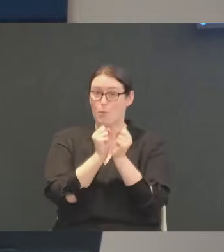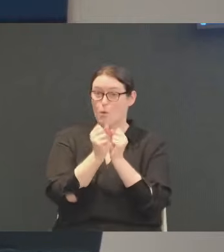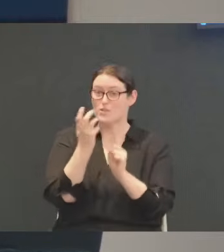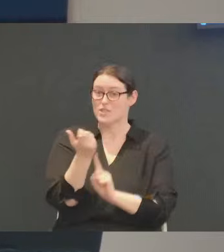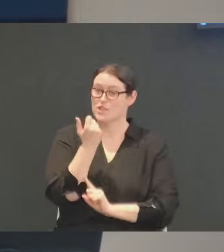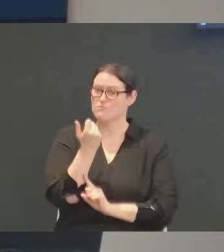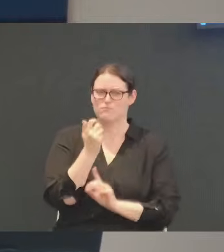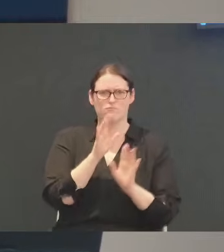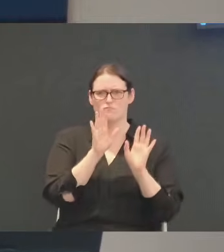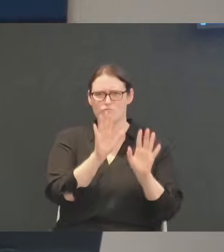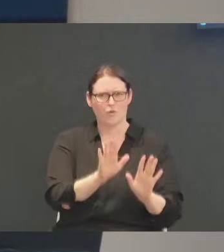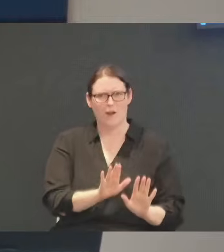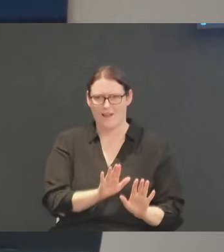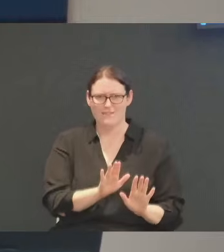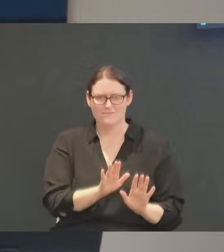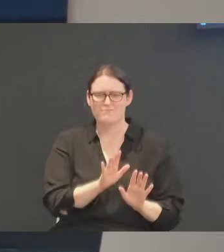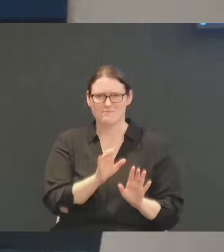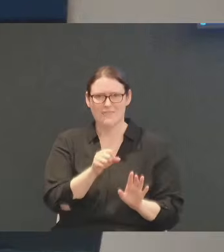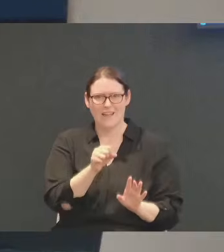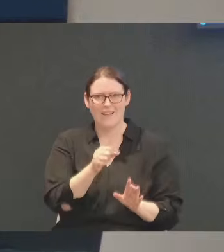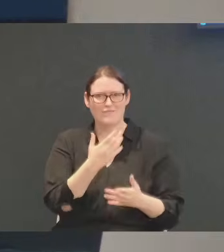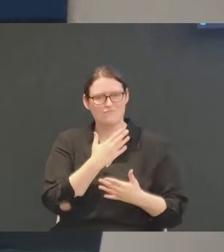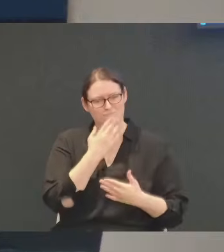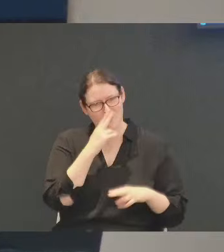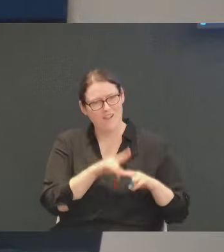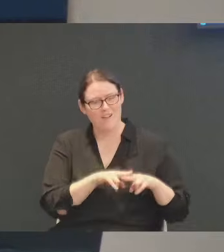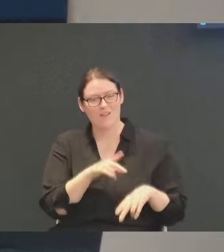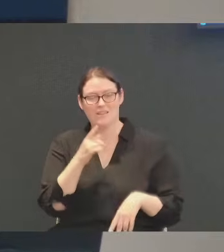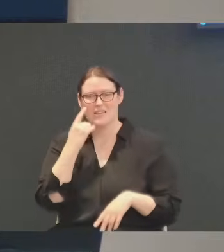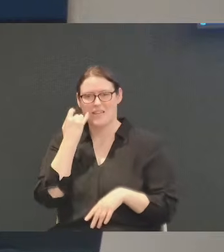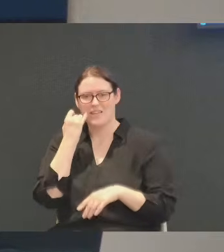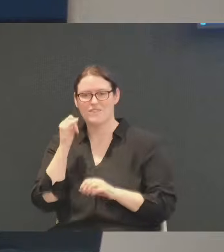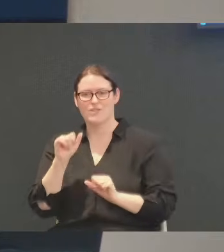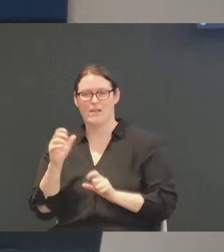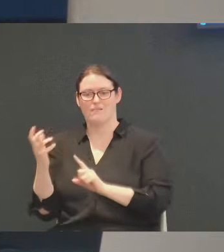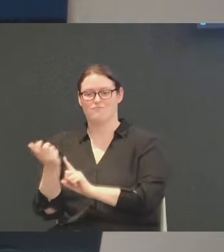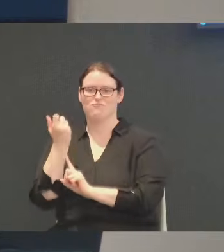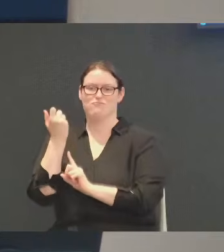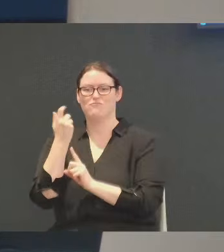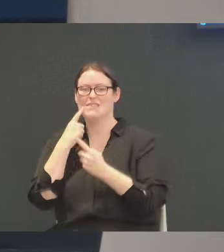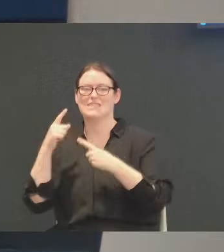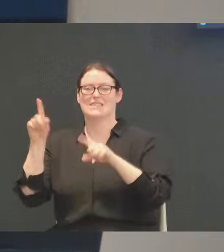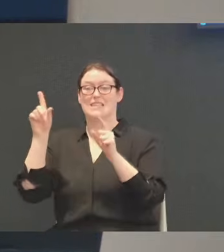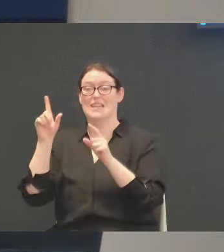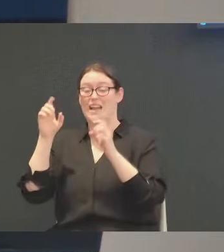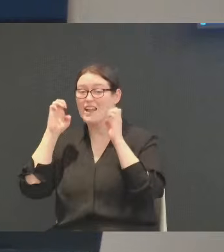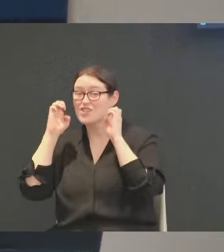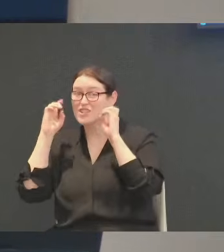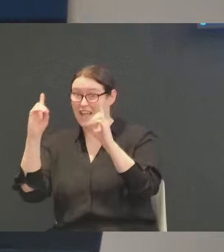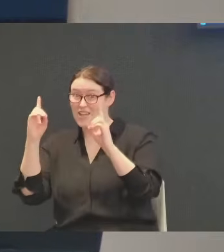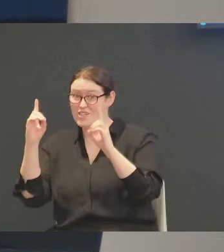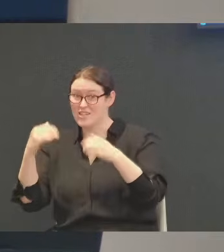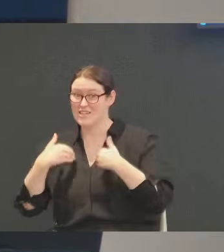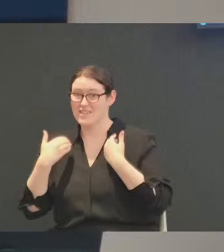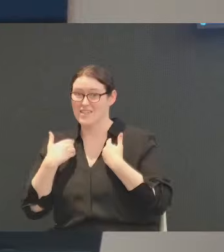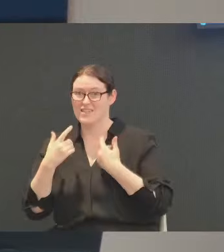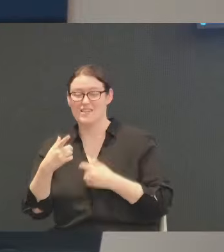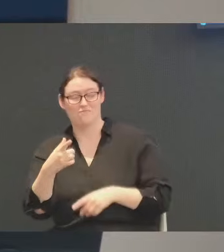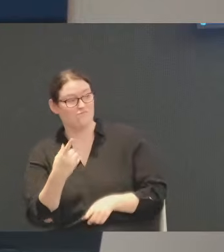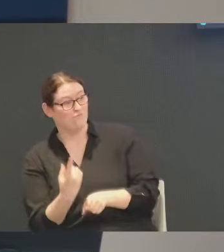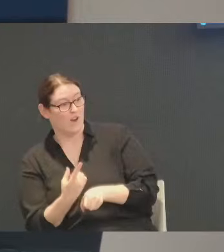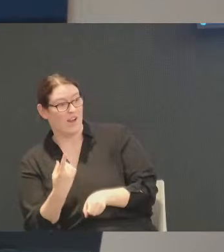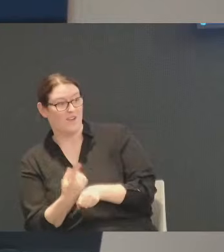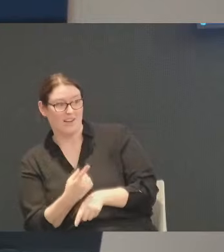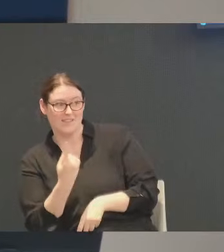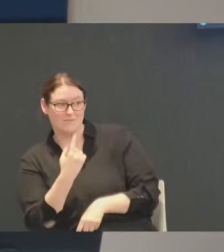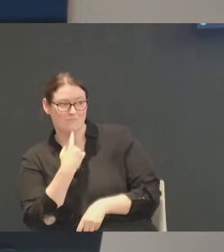is great. but if you can achieve a high level of education at a young age I think we need to